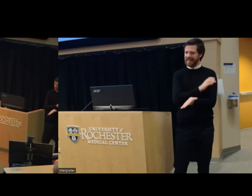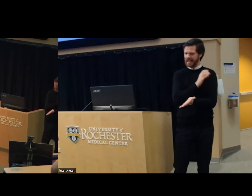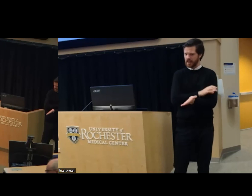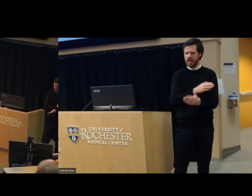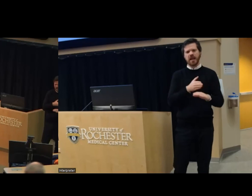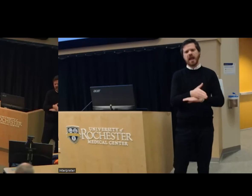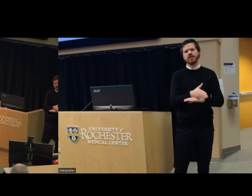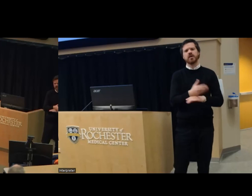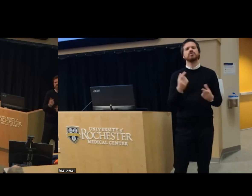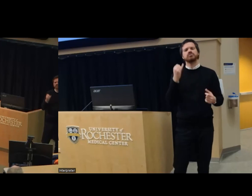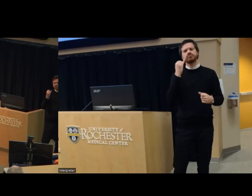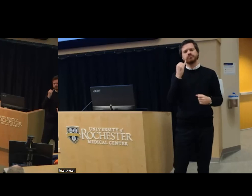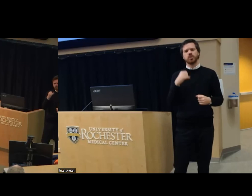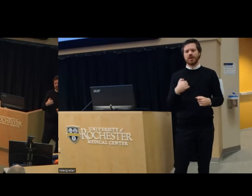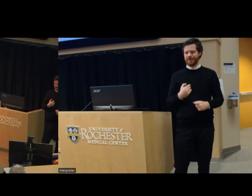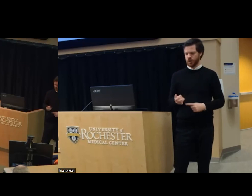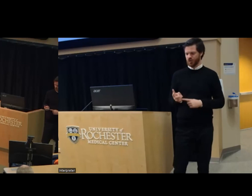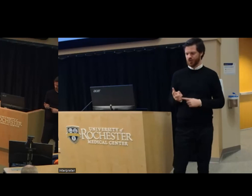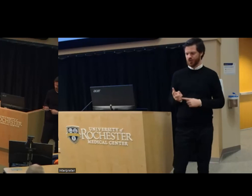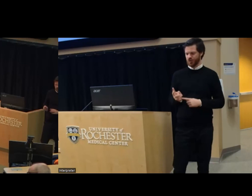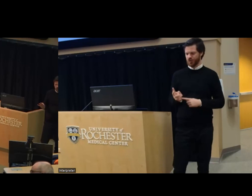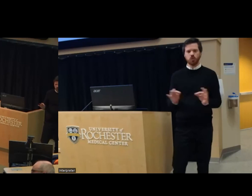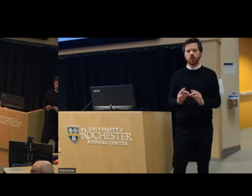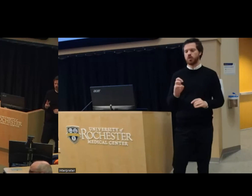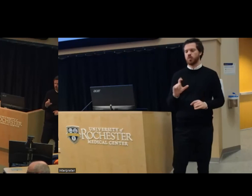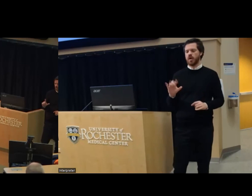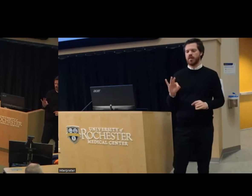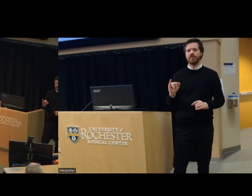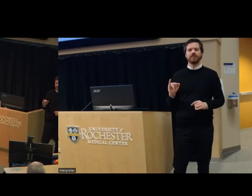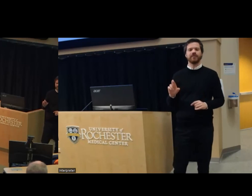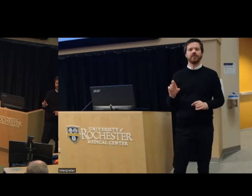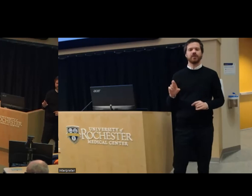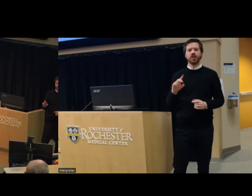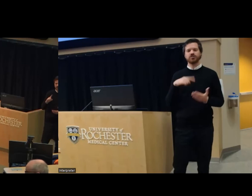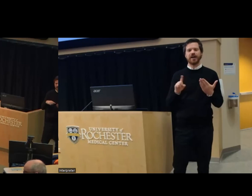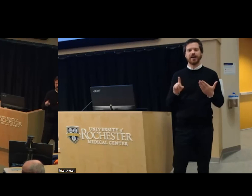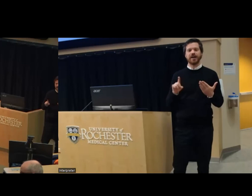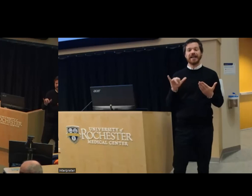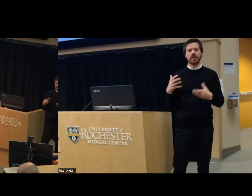afterwards what if there's two minutes worth of a welfare check and that gets integrated in and and